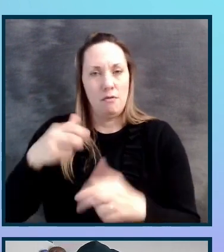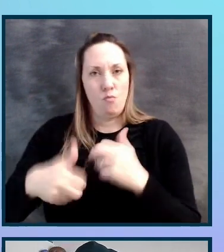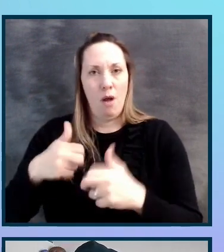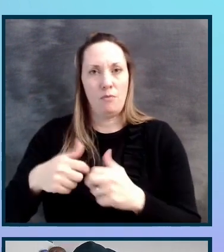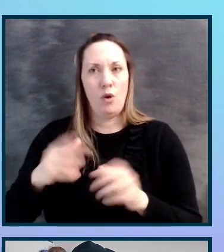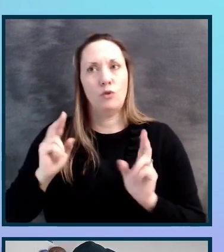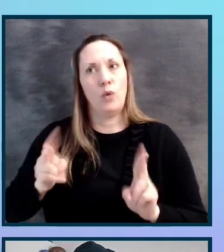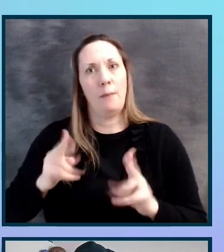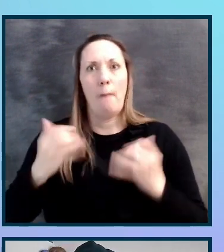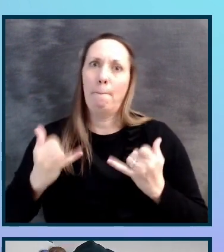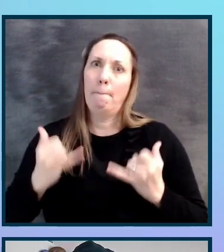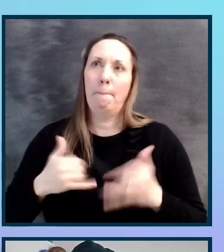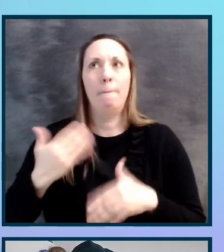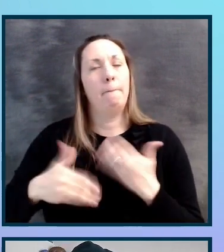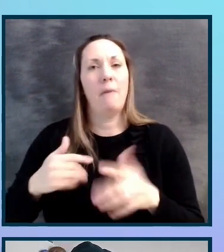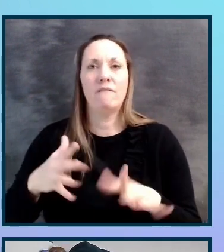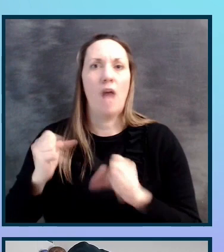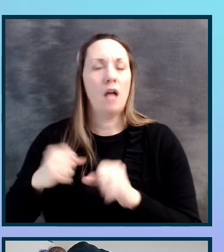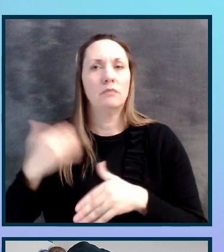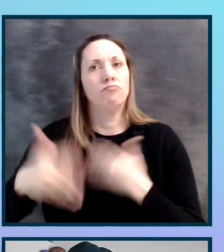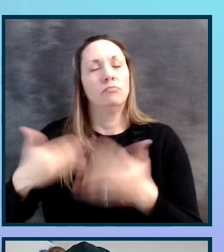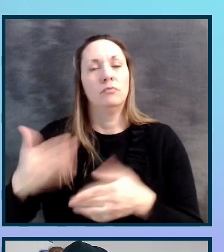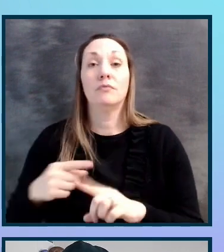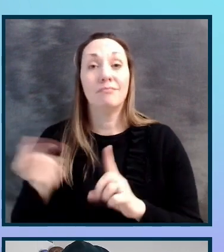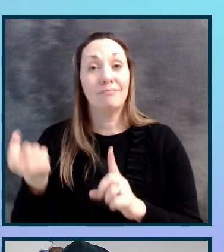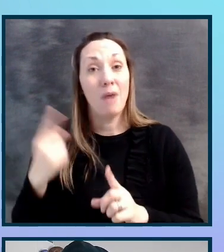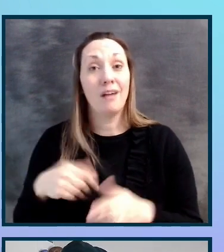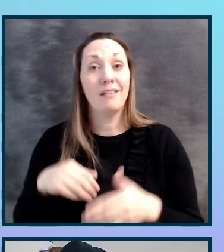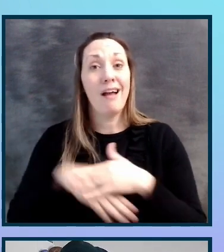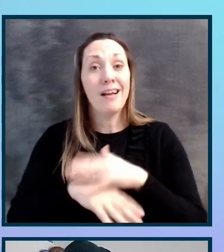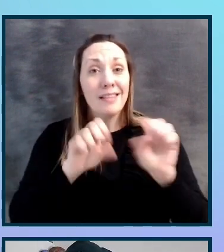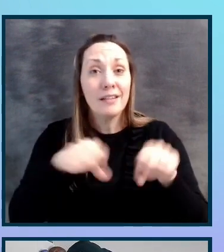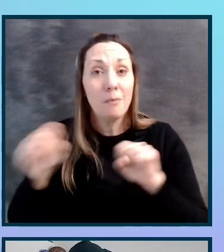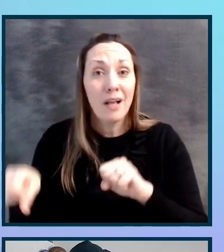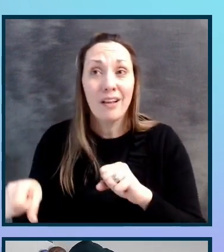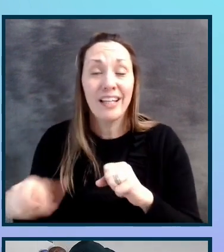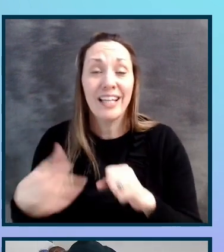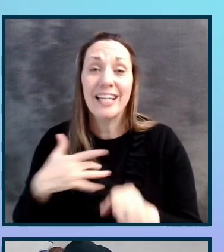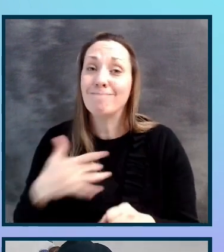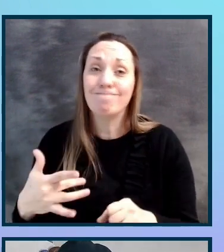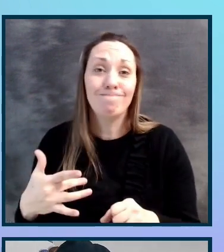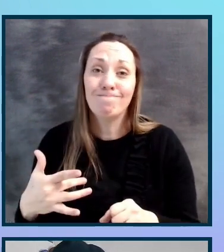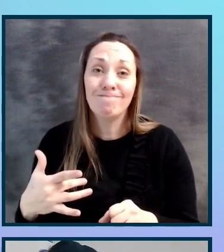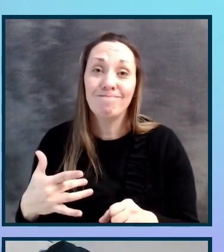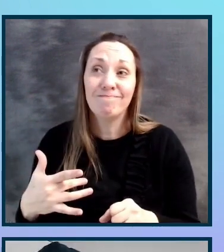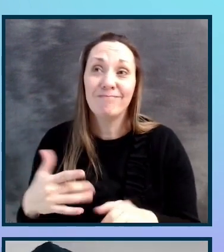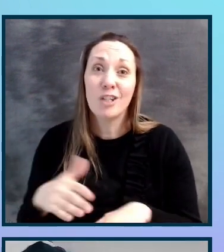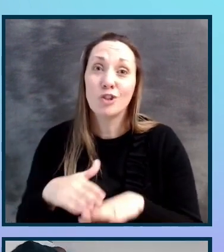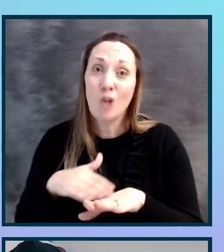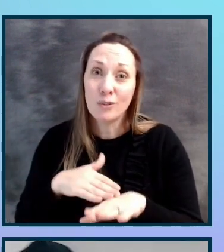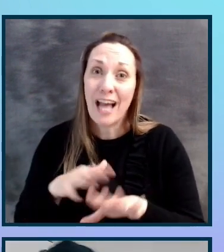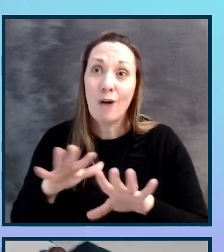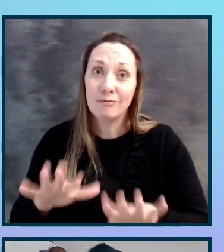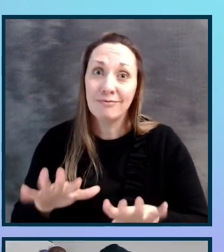and keep up pace with it, but accessibility tends to want to slow things down from everyone's perspective, right?